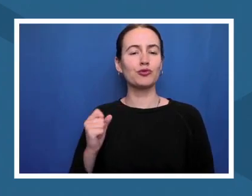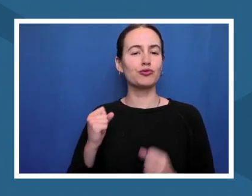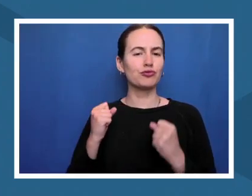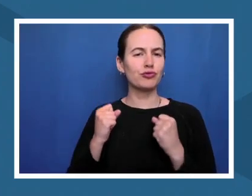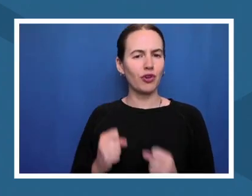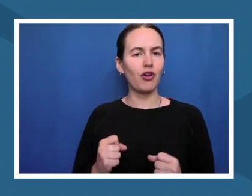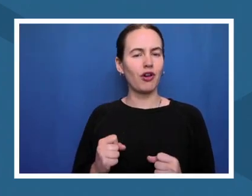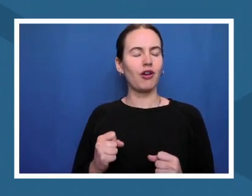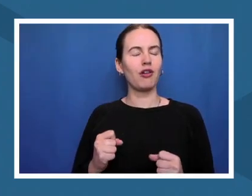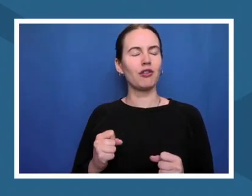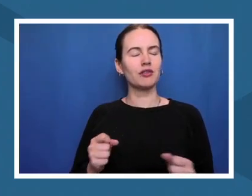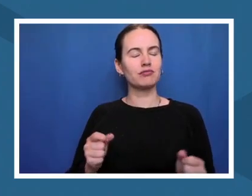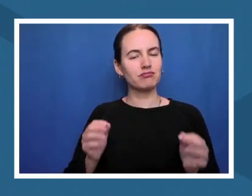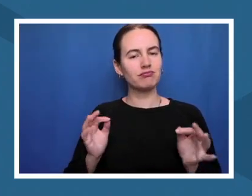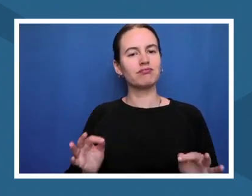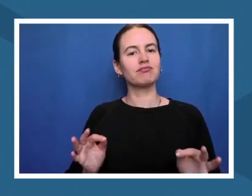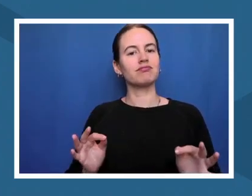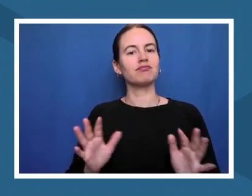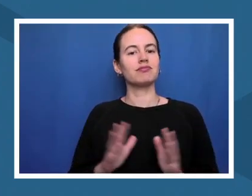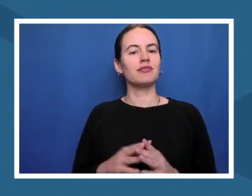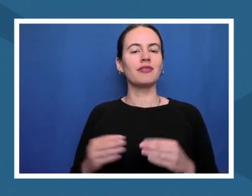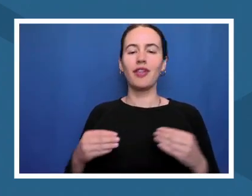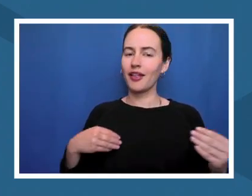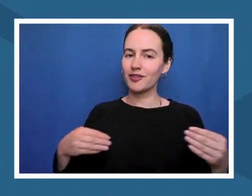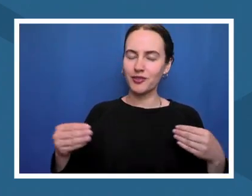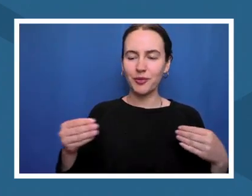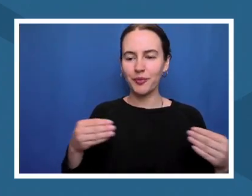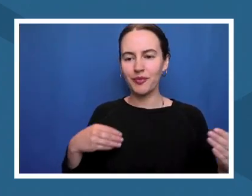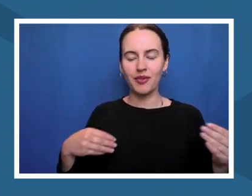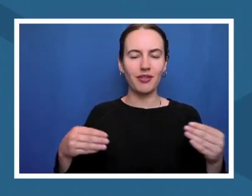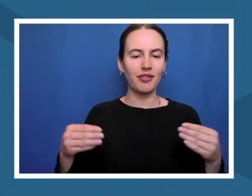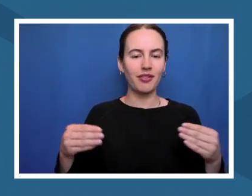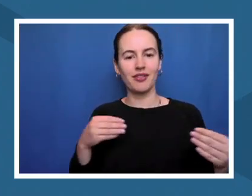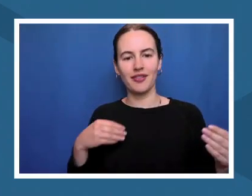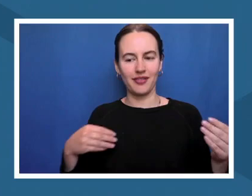flexible in the storm